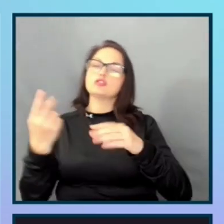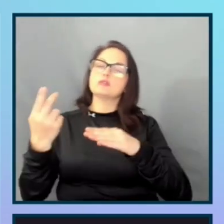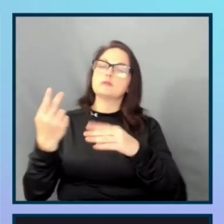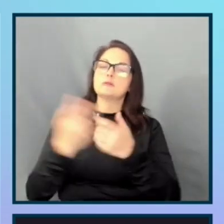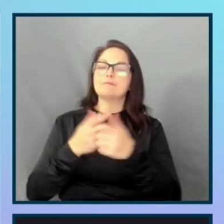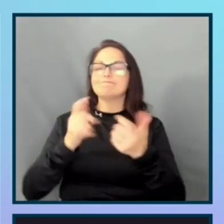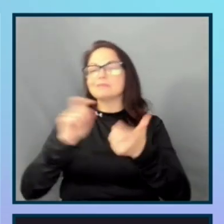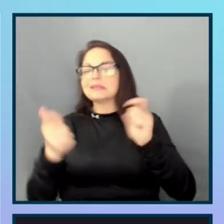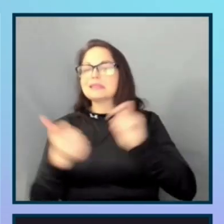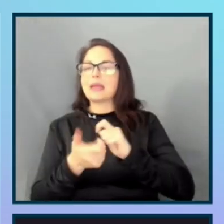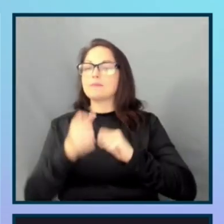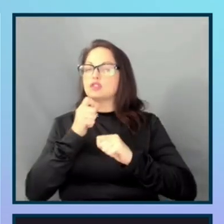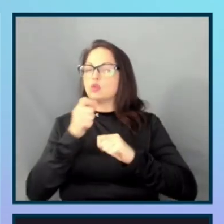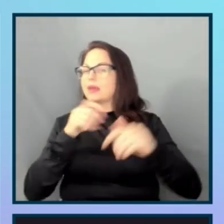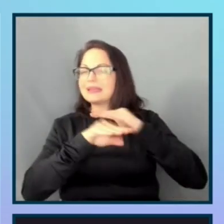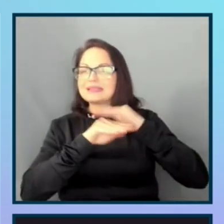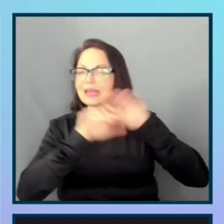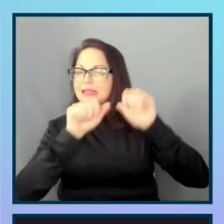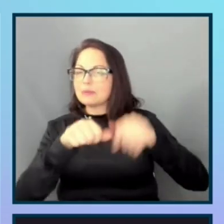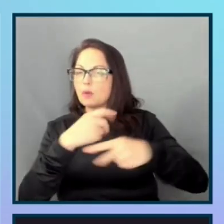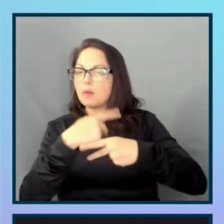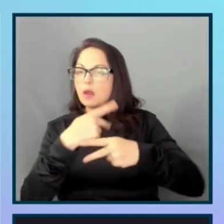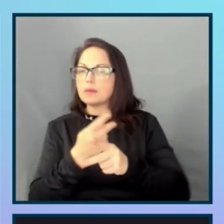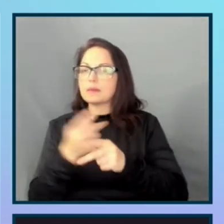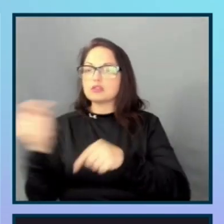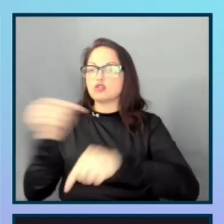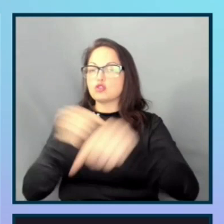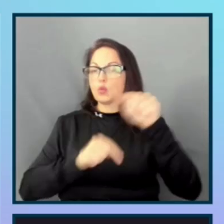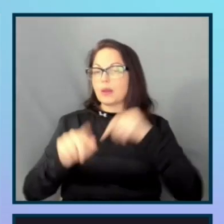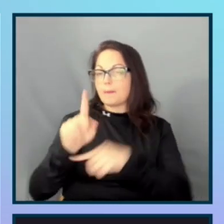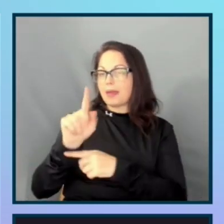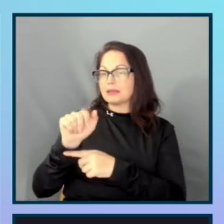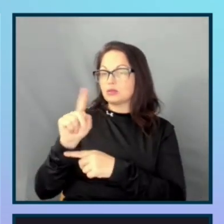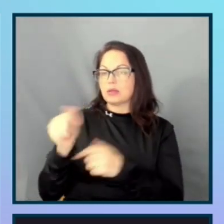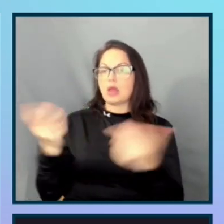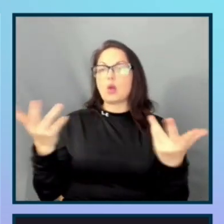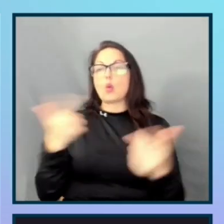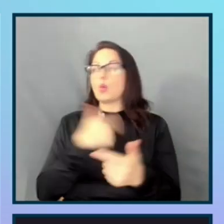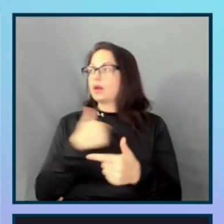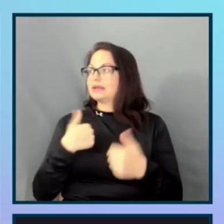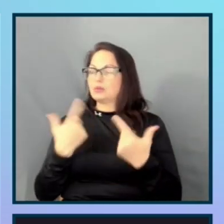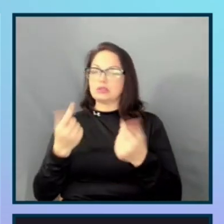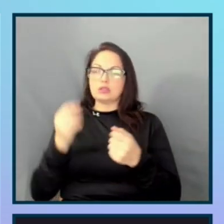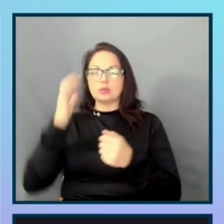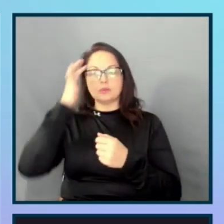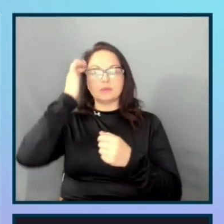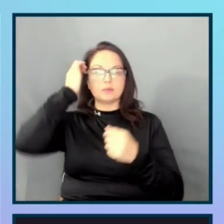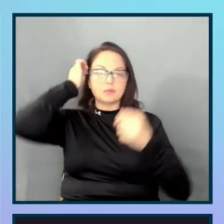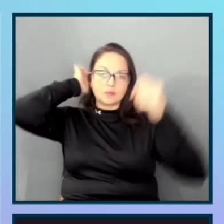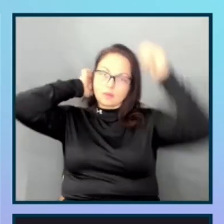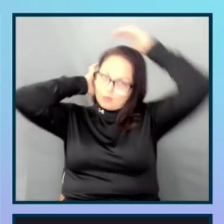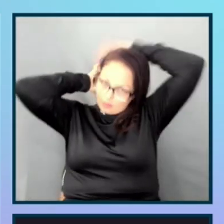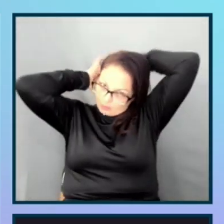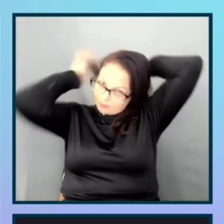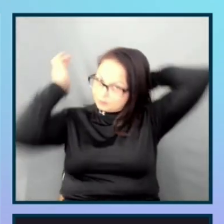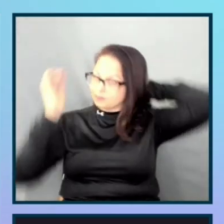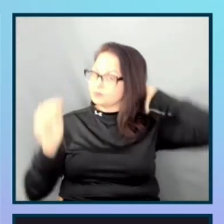So to bring this back to data, what can we do and how can we think about it? Well, if we don't have the data which is provided